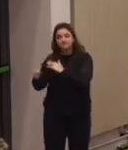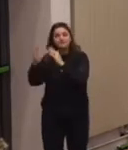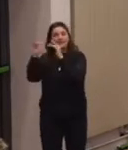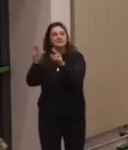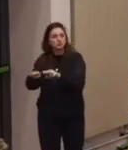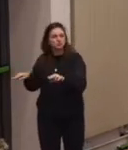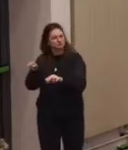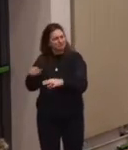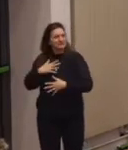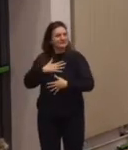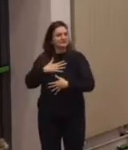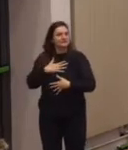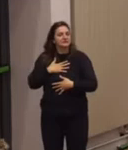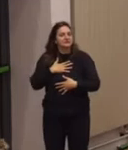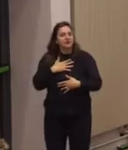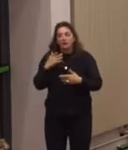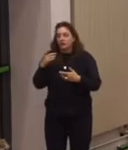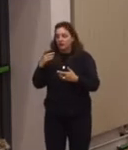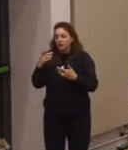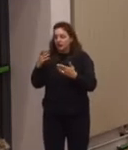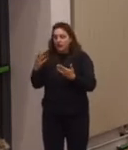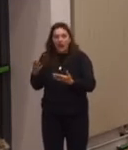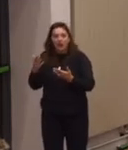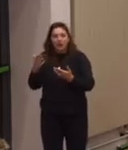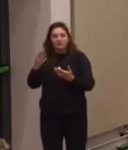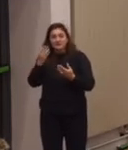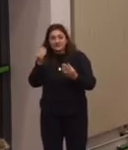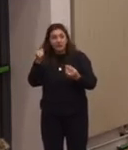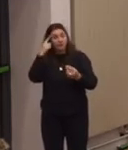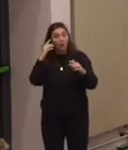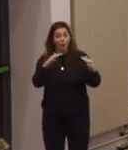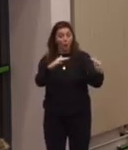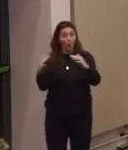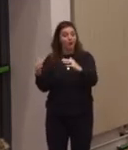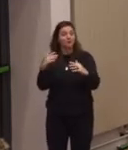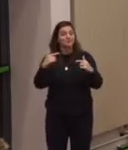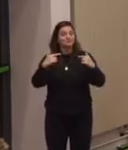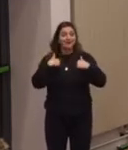for example, we again have concerns for trafficking of children in institutions, particularly